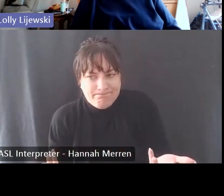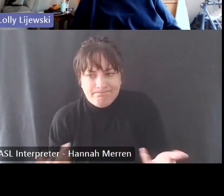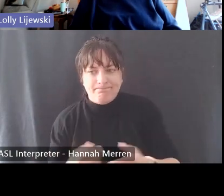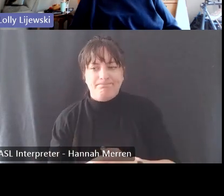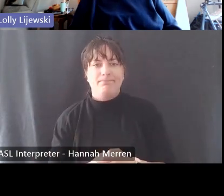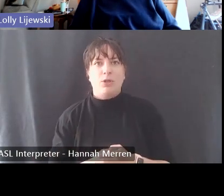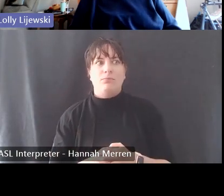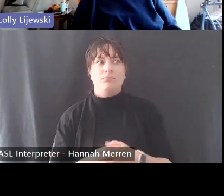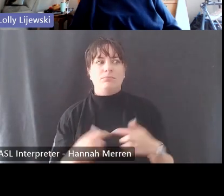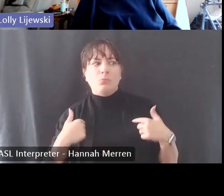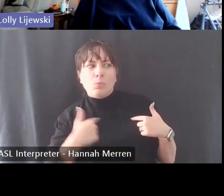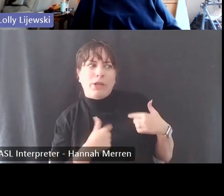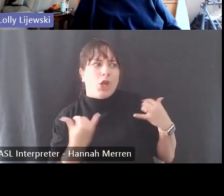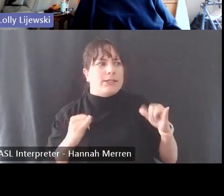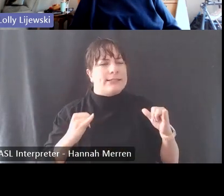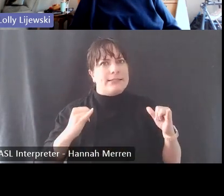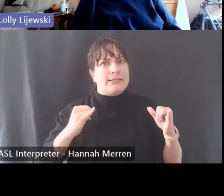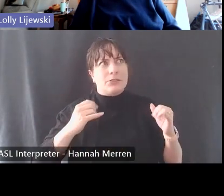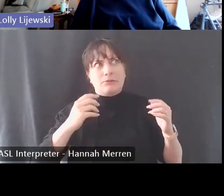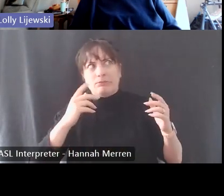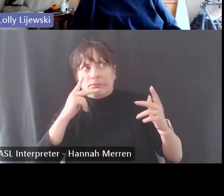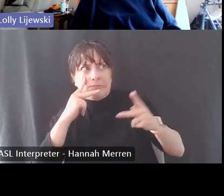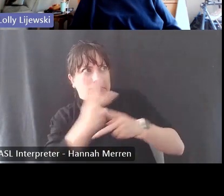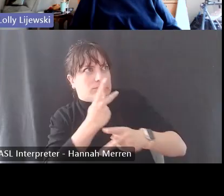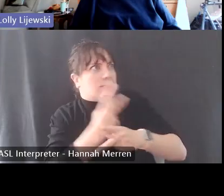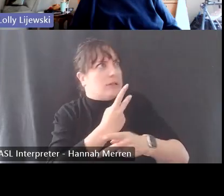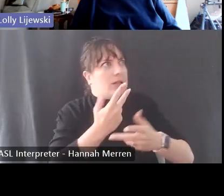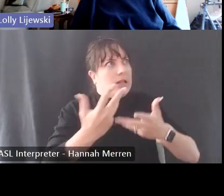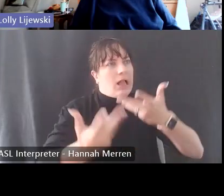So a little bit of that work is reining in these floating